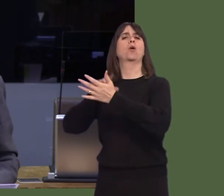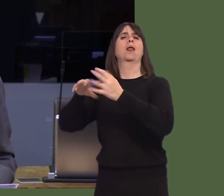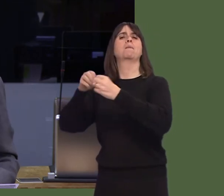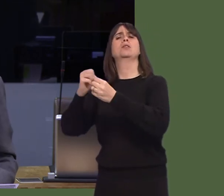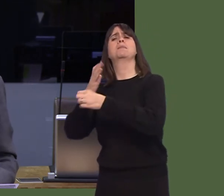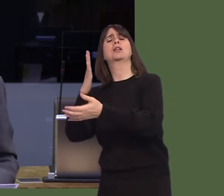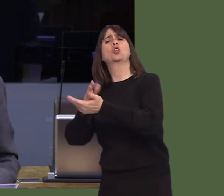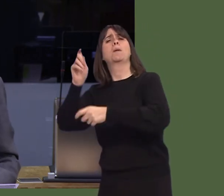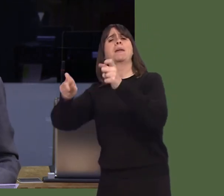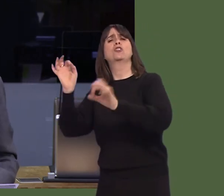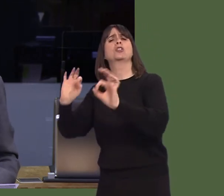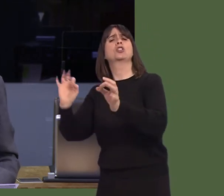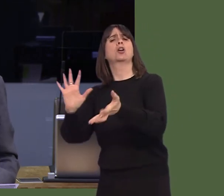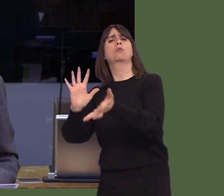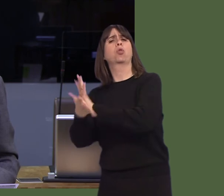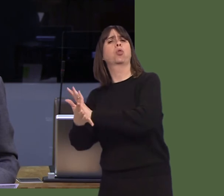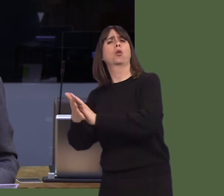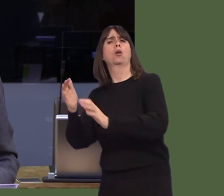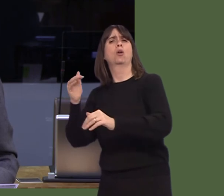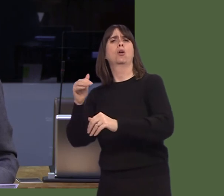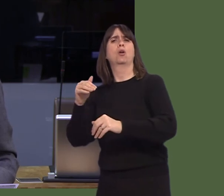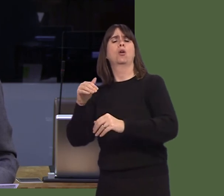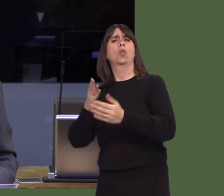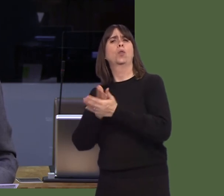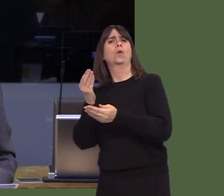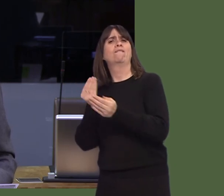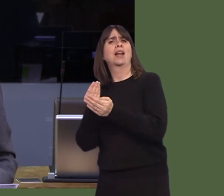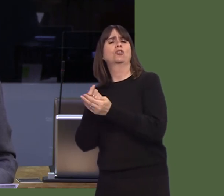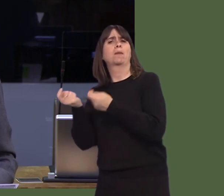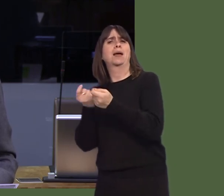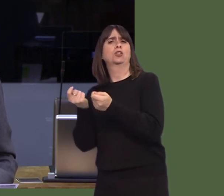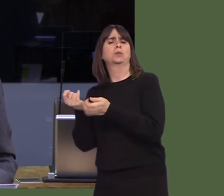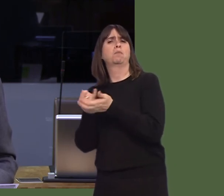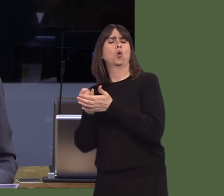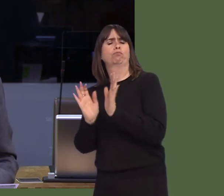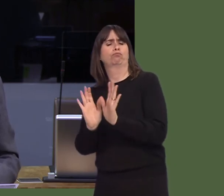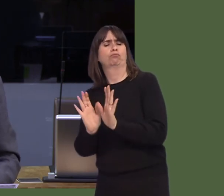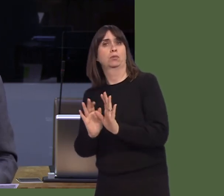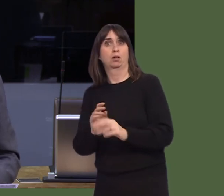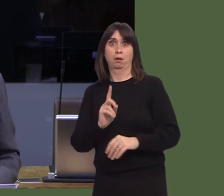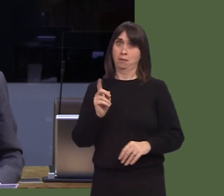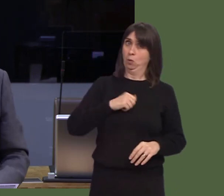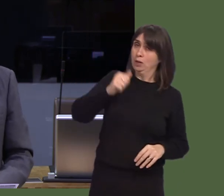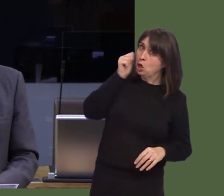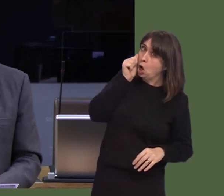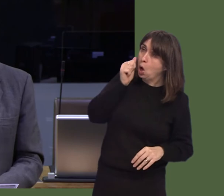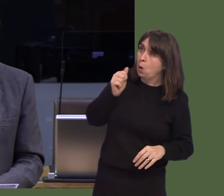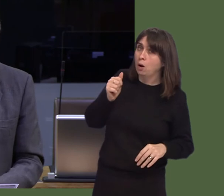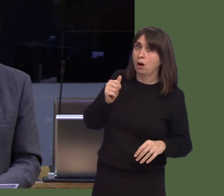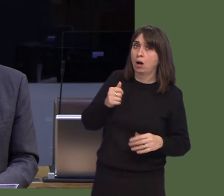single market first before following fantasies elsewhere. Simon Thomas AM: Thereís one blessing, First Ministeróno farmer has time in the middle